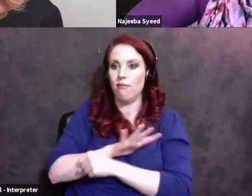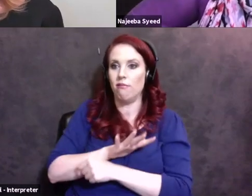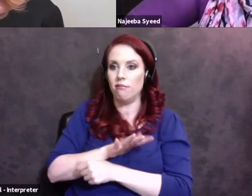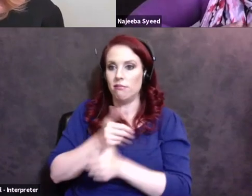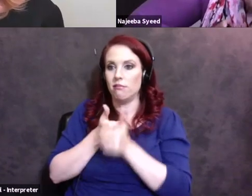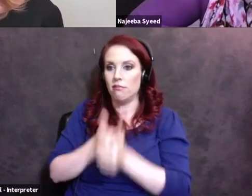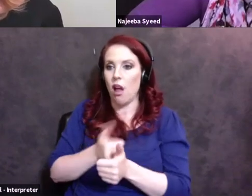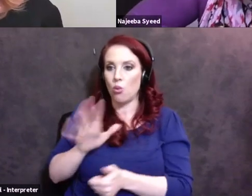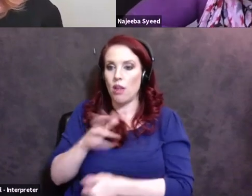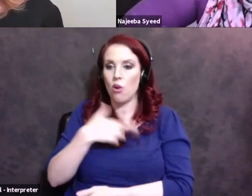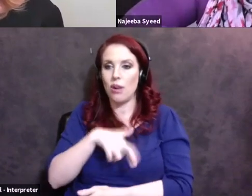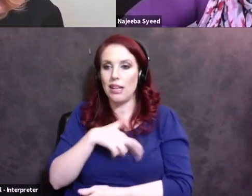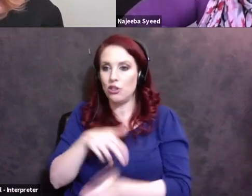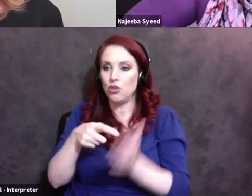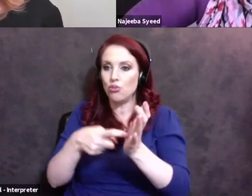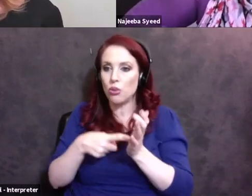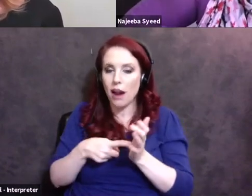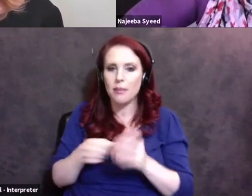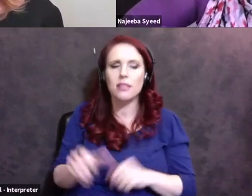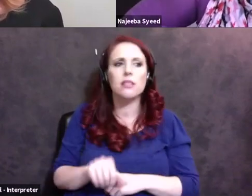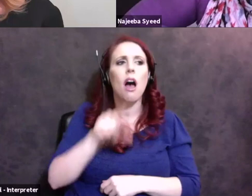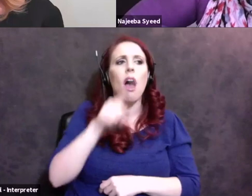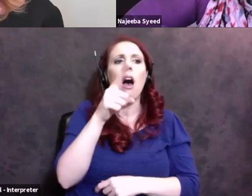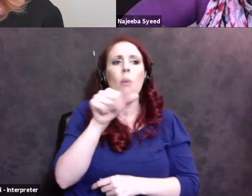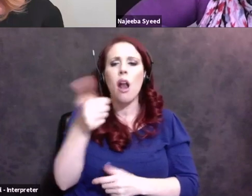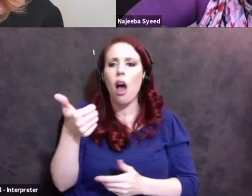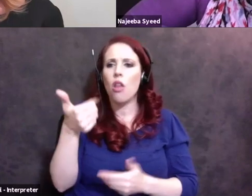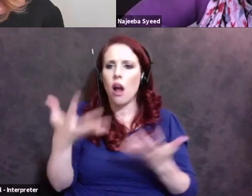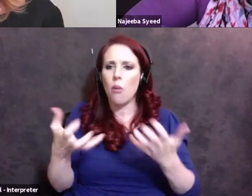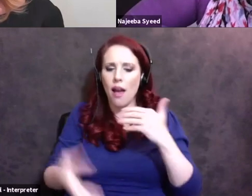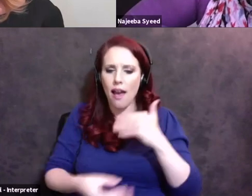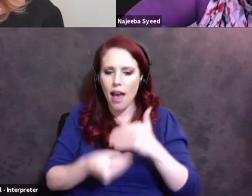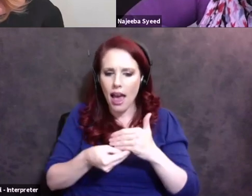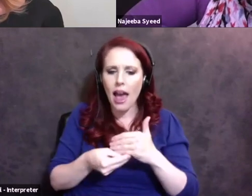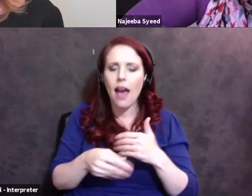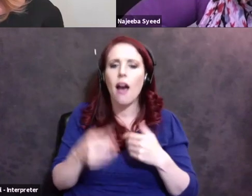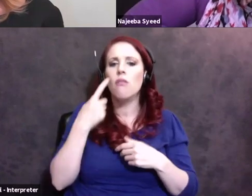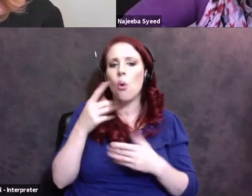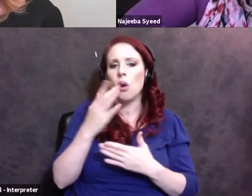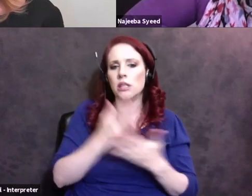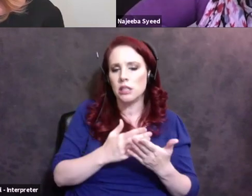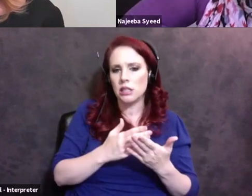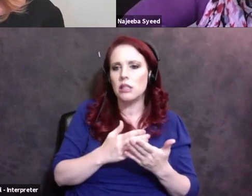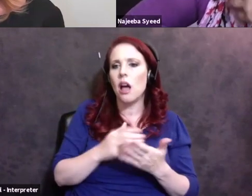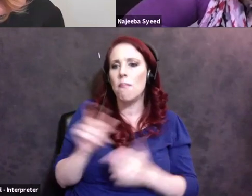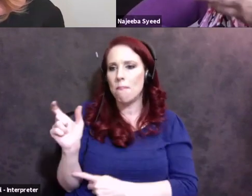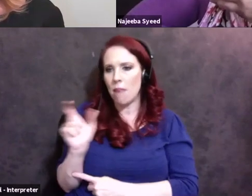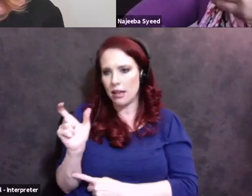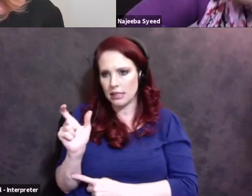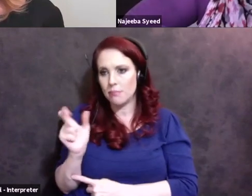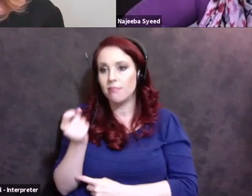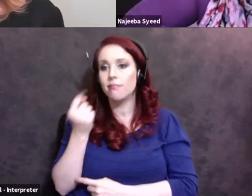There is also one other piece I wanted to add for some Muslims kosher meat called halal